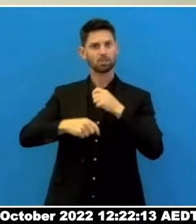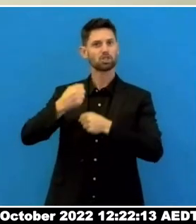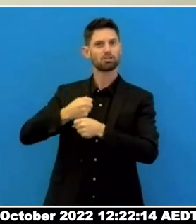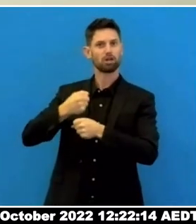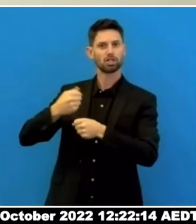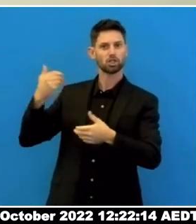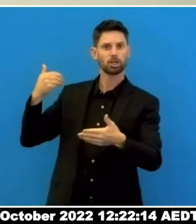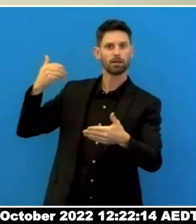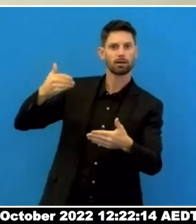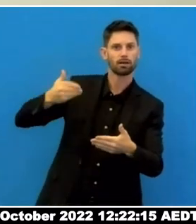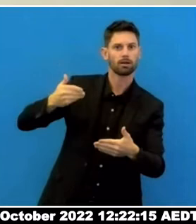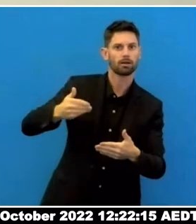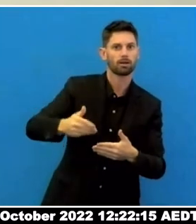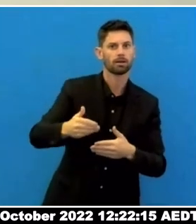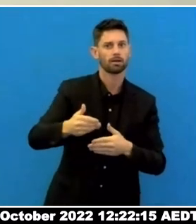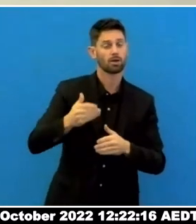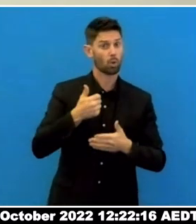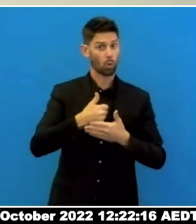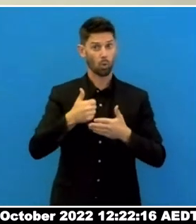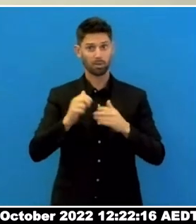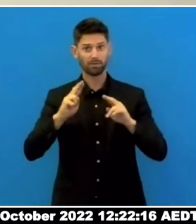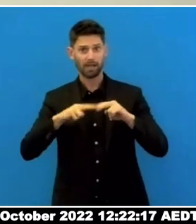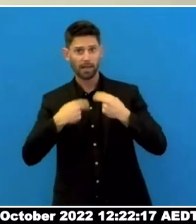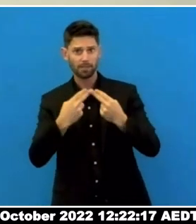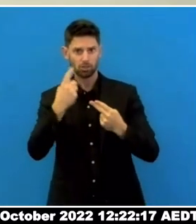families, communities do their best to protect one another and protect their children.